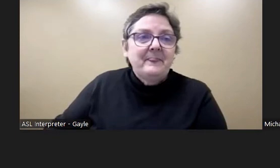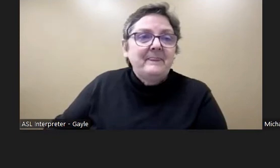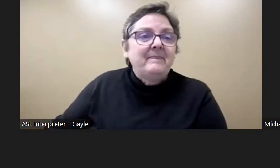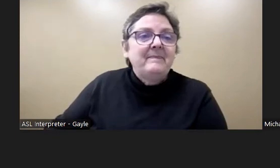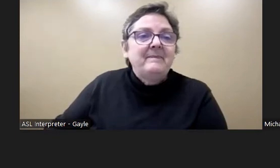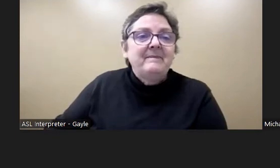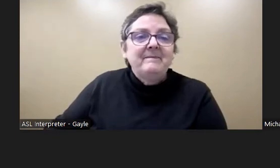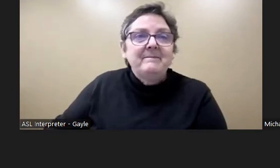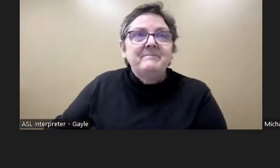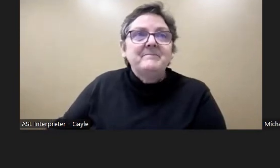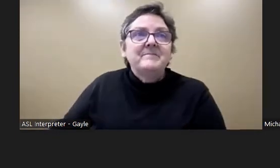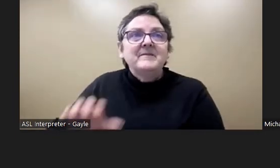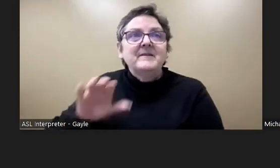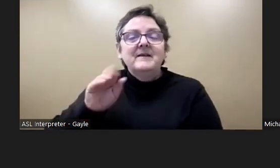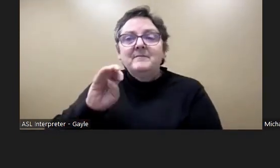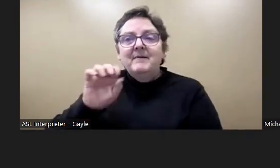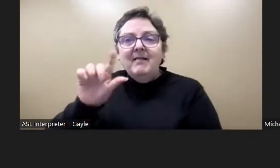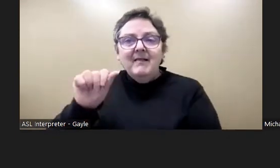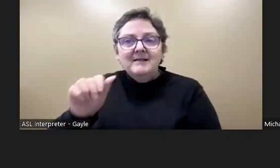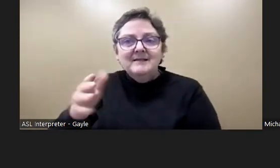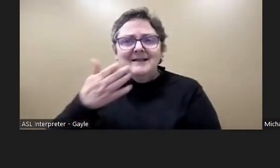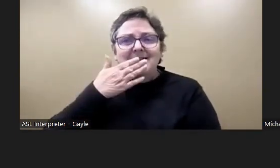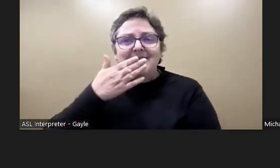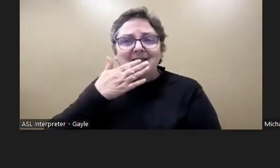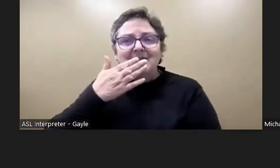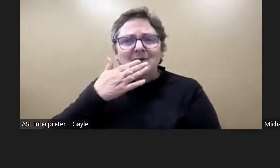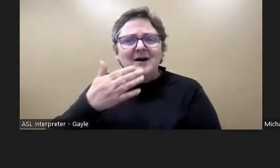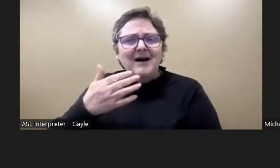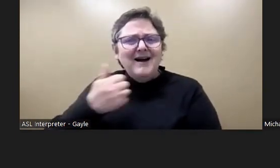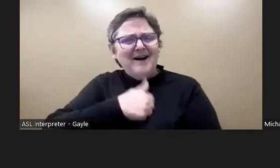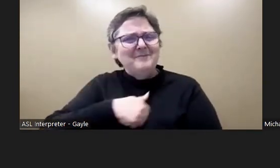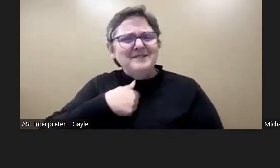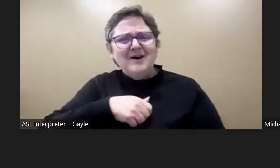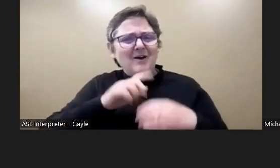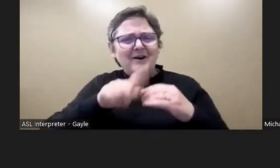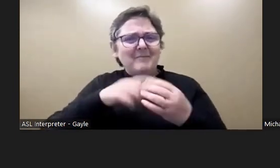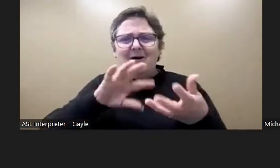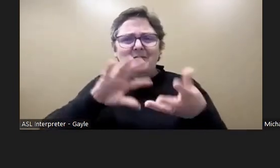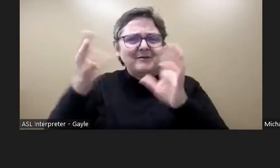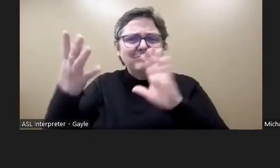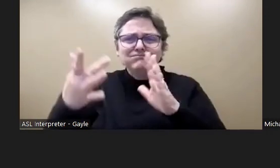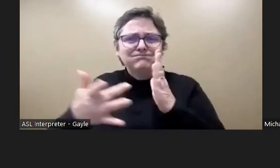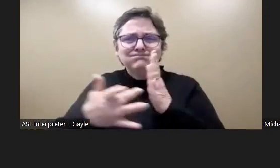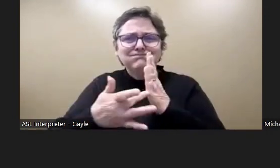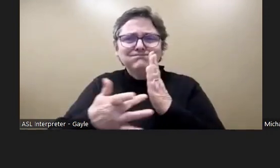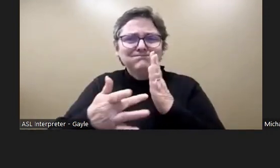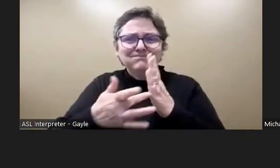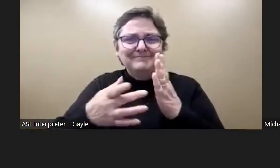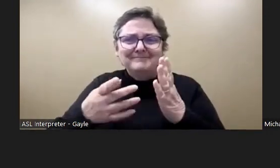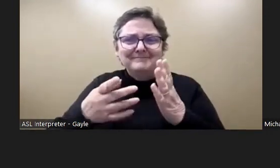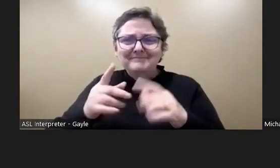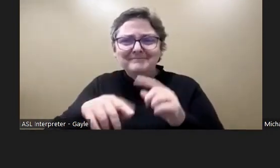Great. Thank you. And I'm sorry about the difficulties in seeing the interpreter.